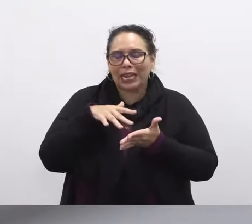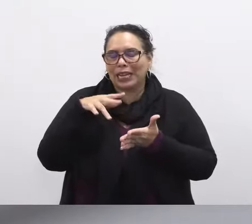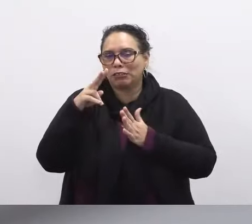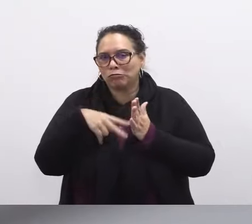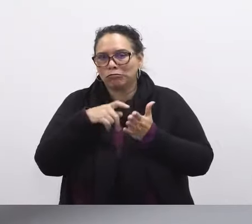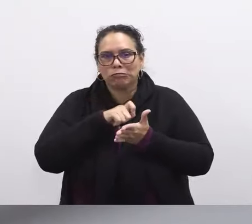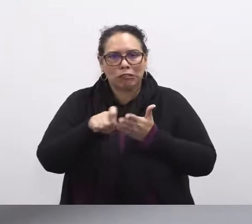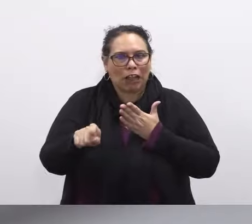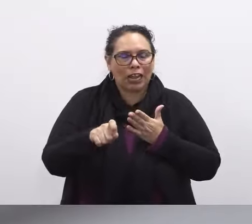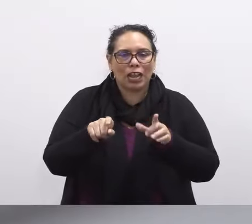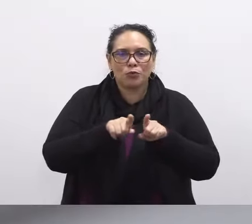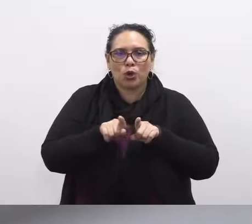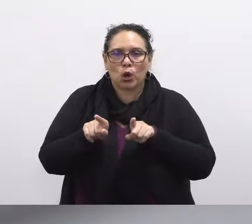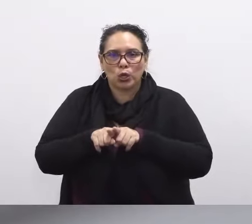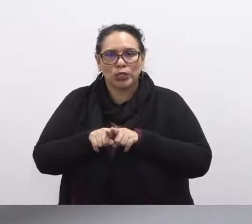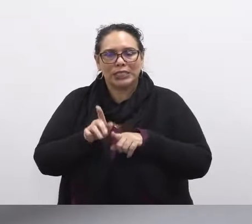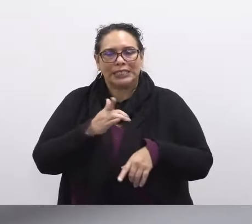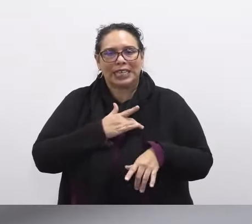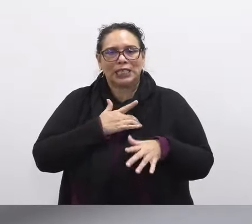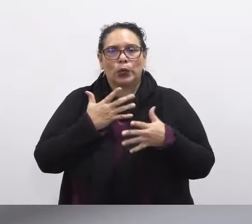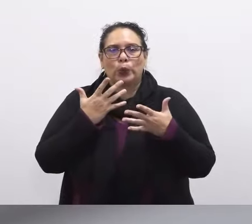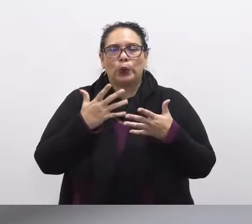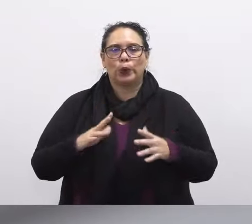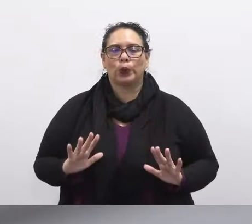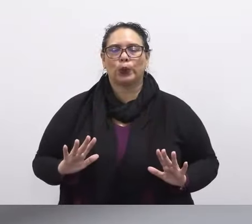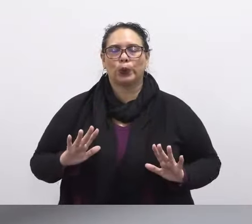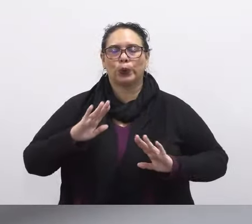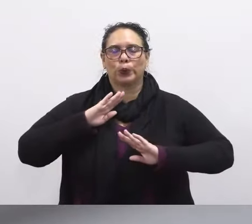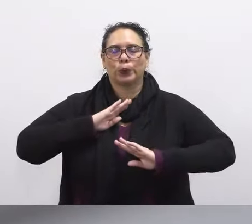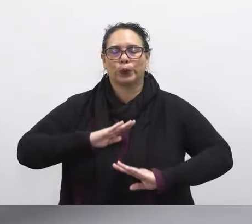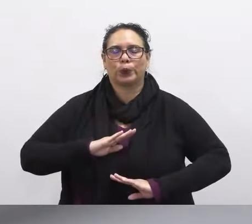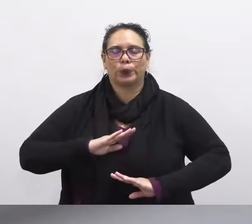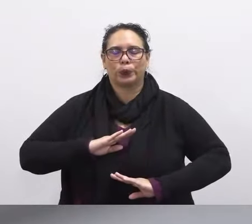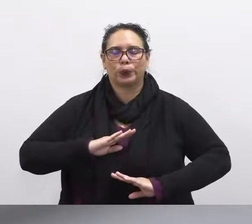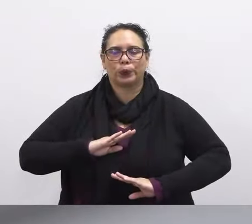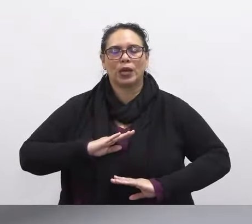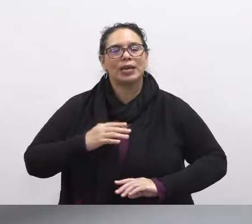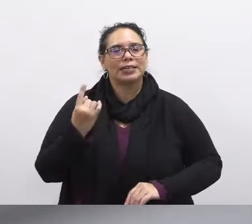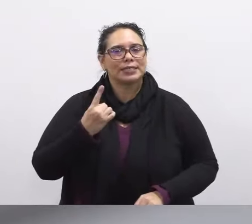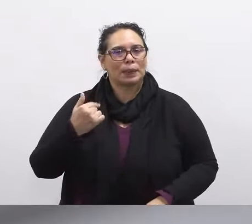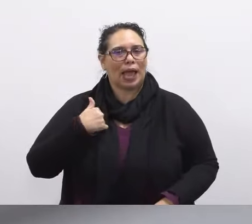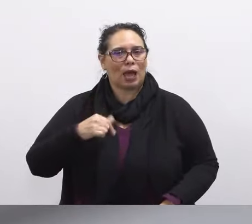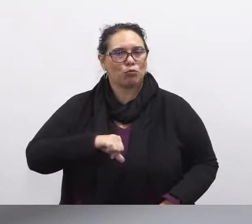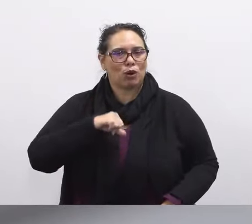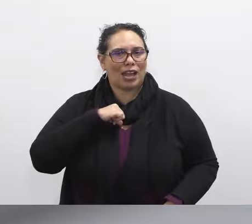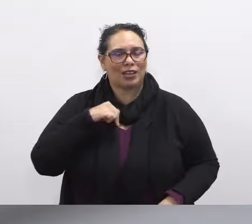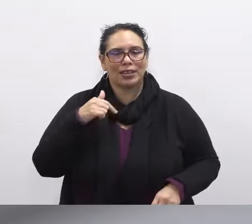but also a big sense of relief. Something that I'm proud of this year, my student advisory,